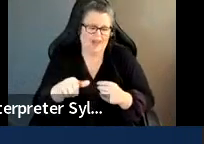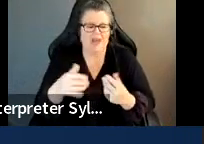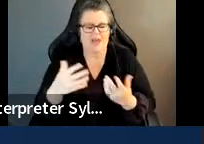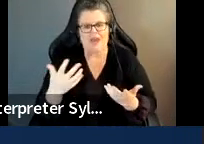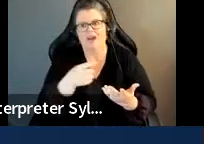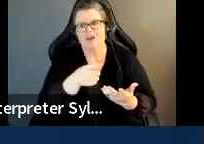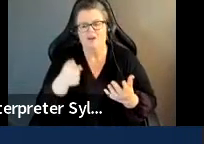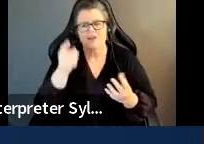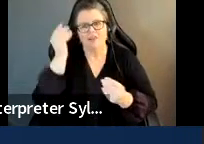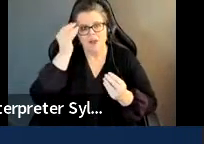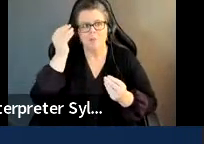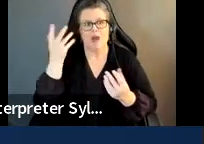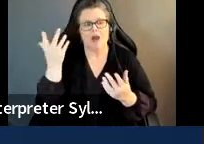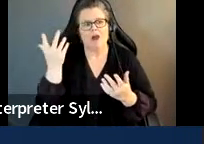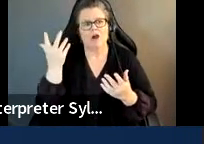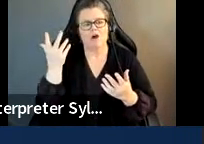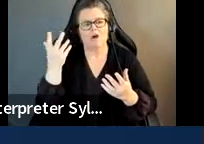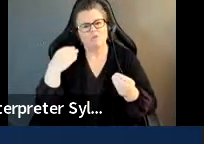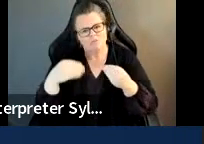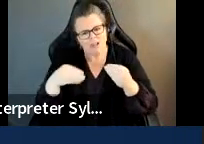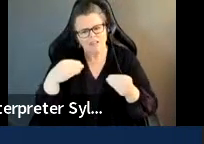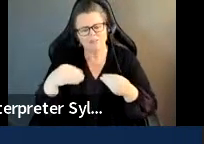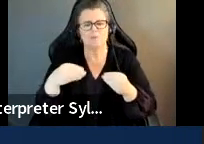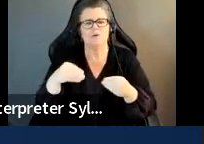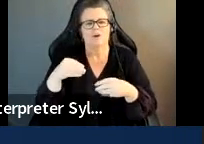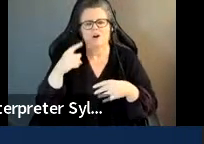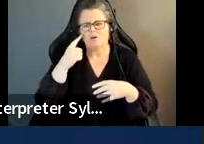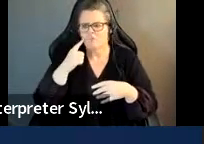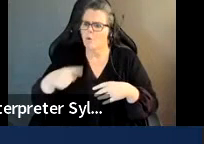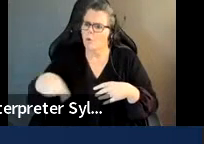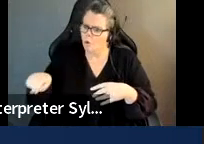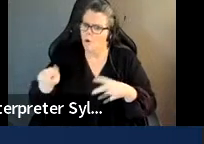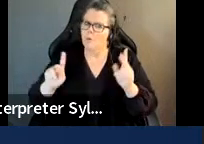and not just for people who use wheelchairs, but for other disabilities too.